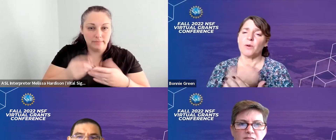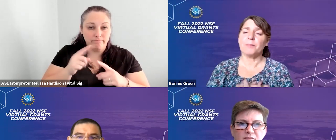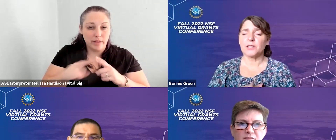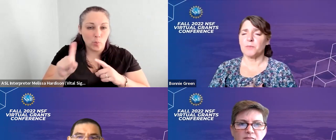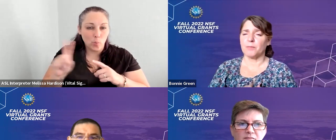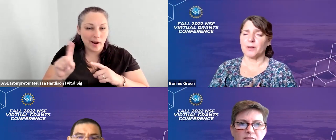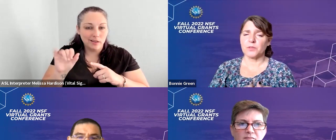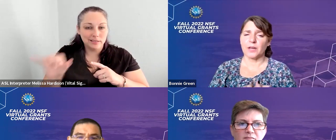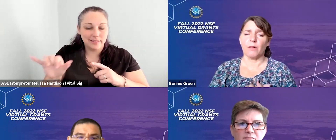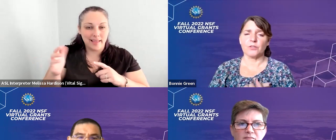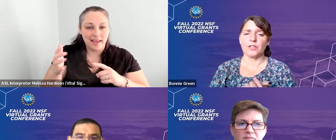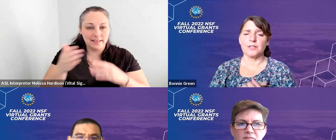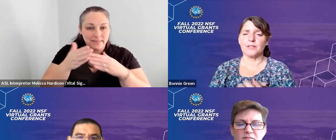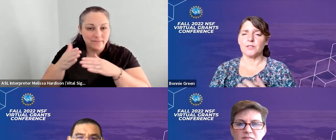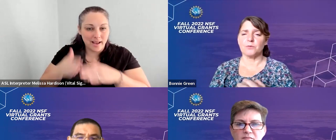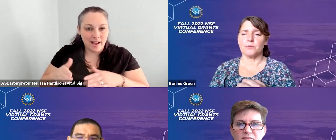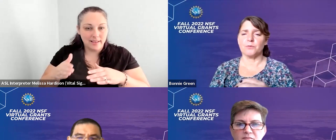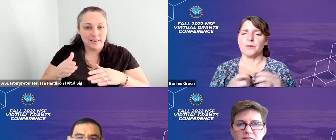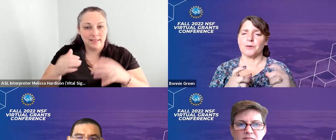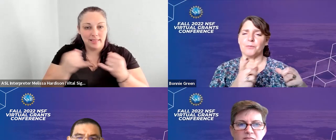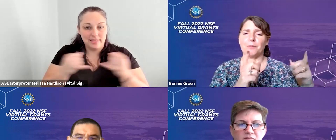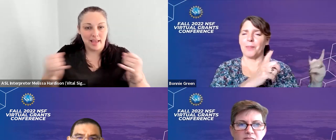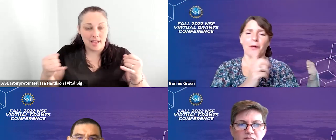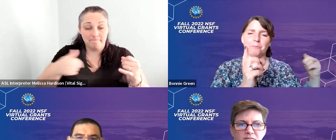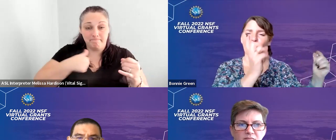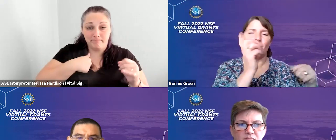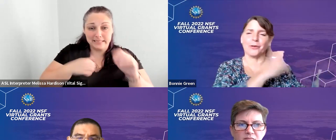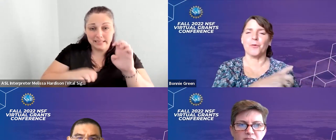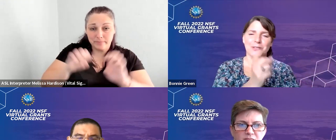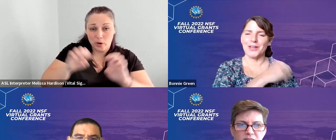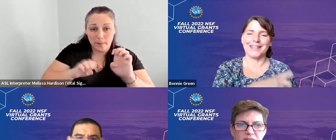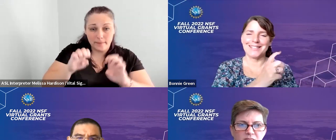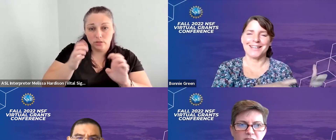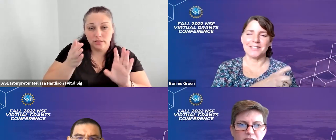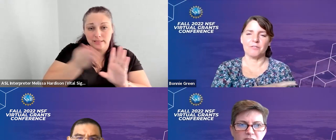So I'm an experimental psychologist, and so, you know, I'm on the hardcore science end of --